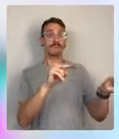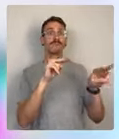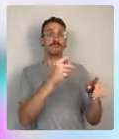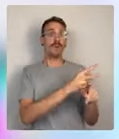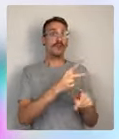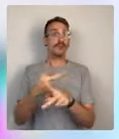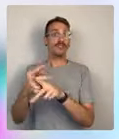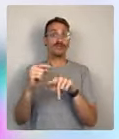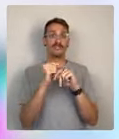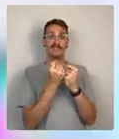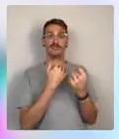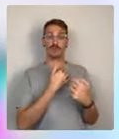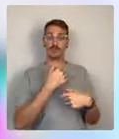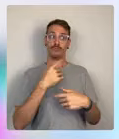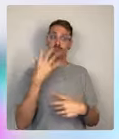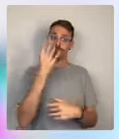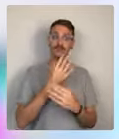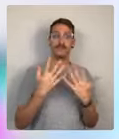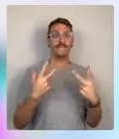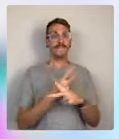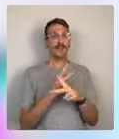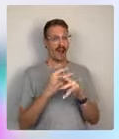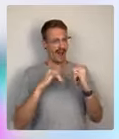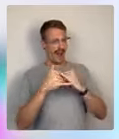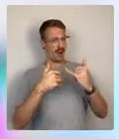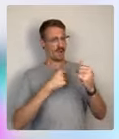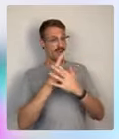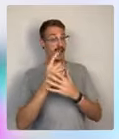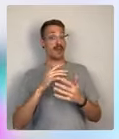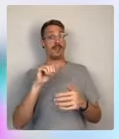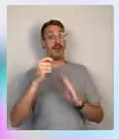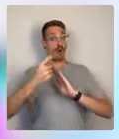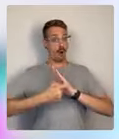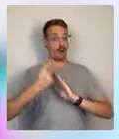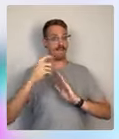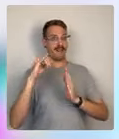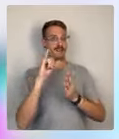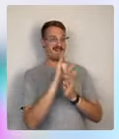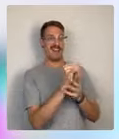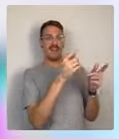Longer term, we also work with their moderation teams to basically figure out how it is